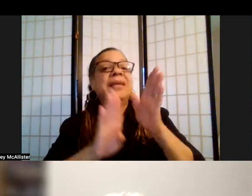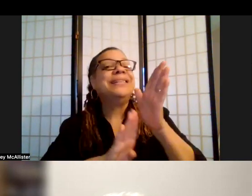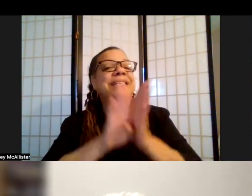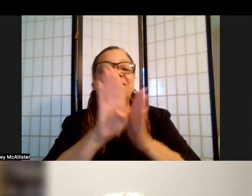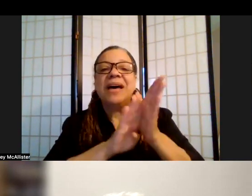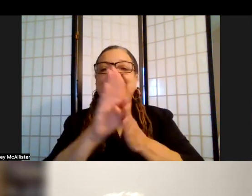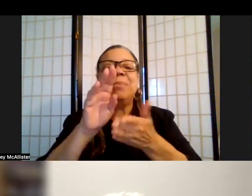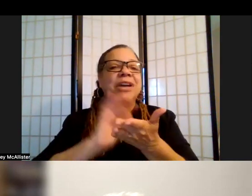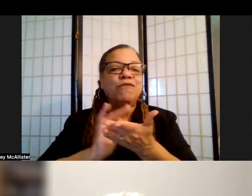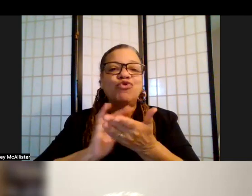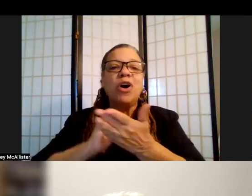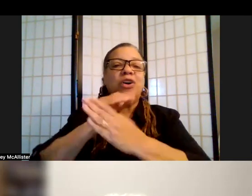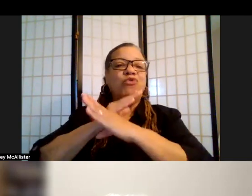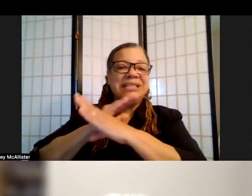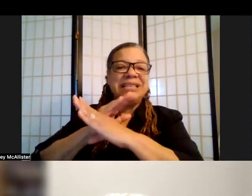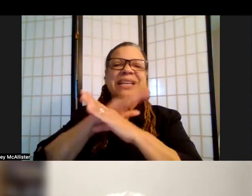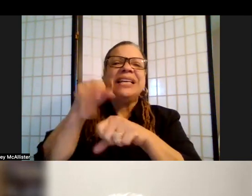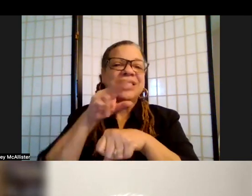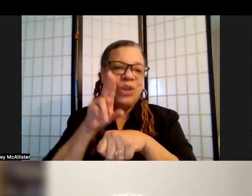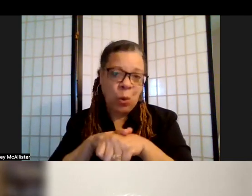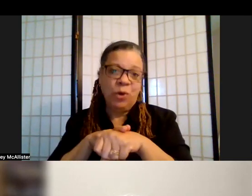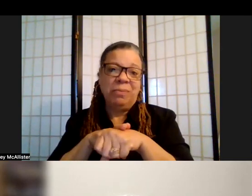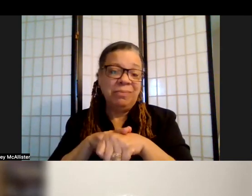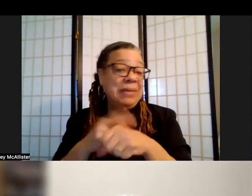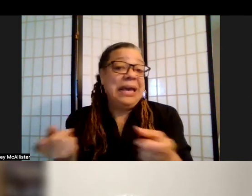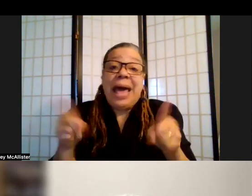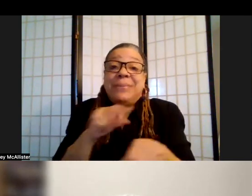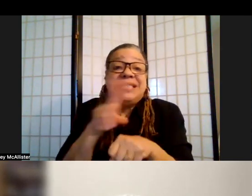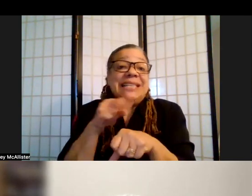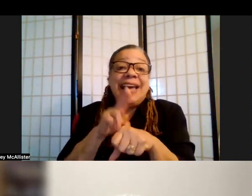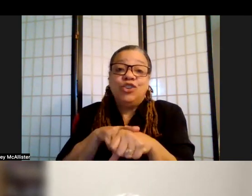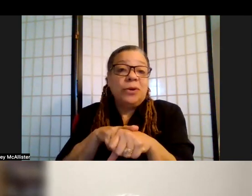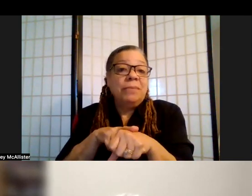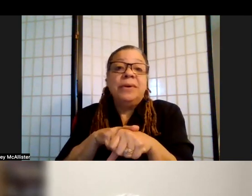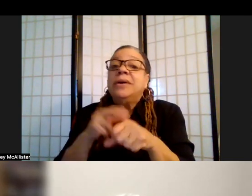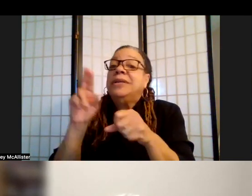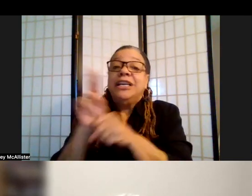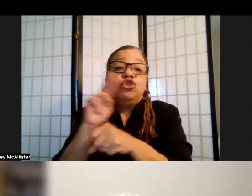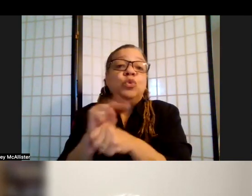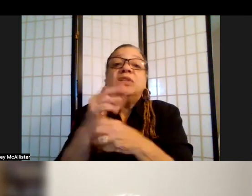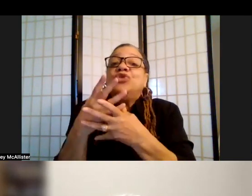is a natural phenomena. It's a, uh, it happens, it's the overuse and abuse of the uh, the problem,